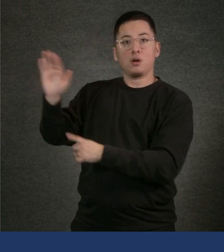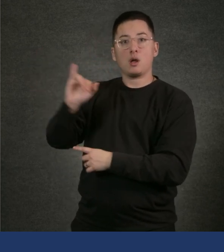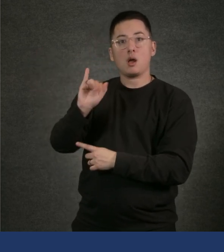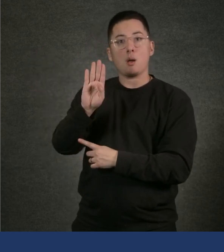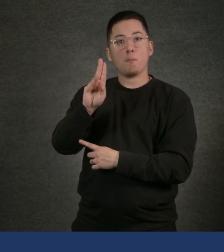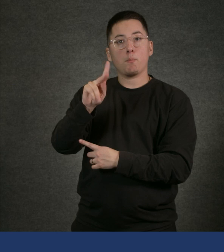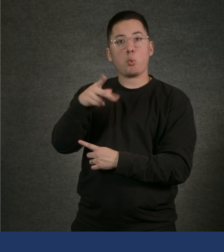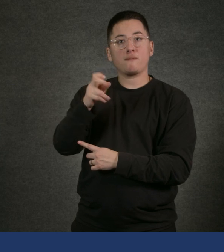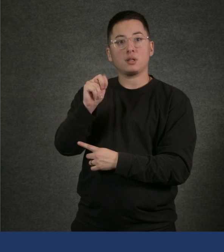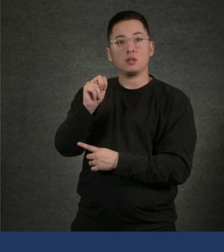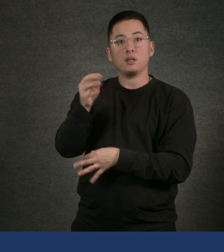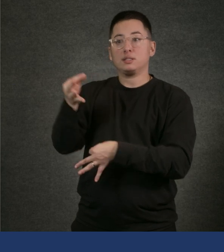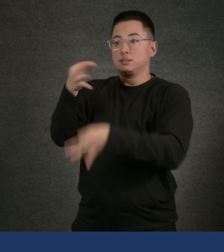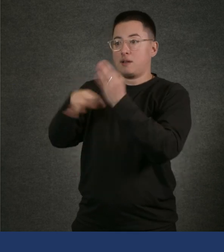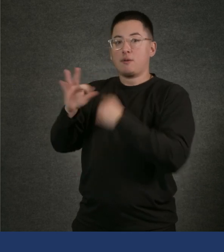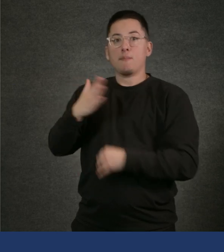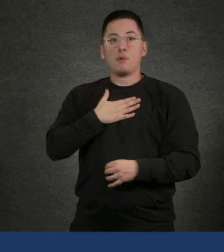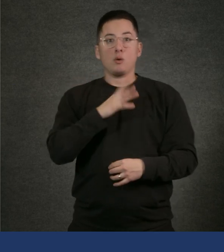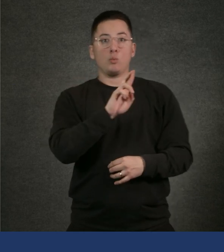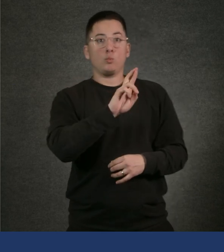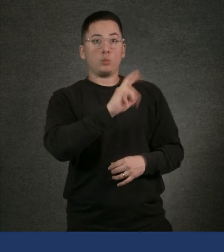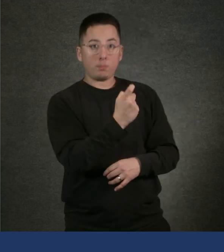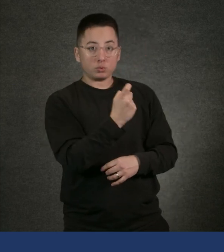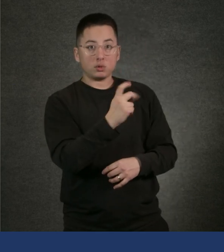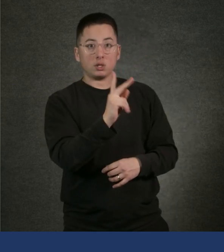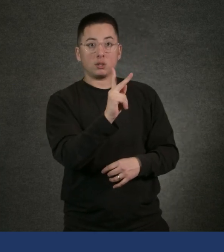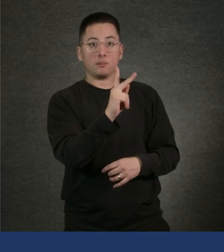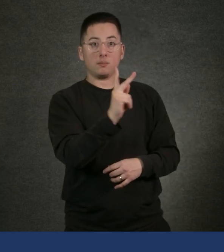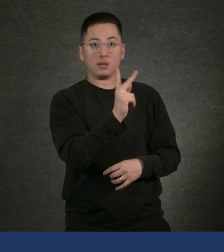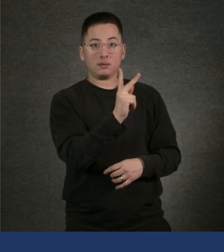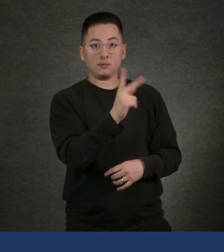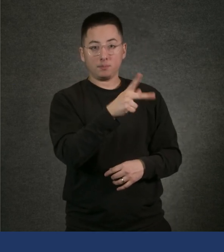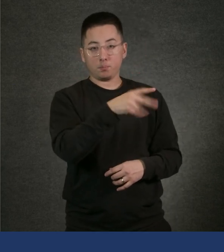because I and my girlfriend looked into the situation.